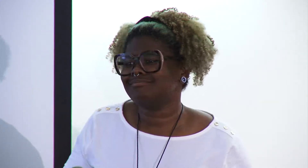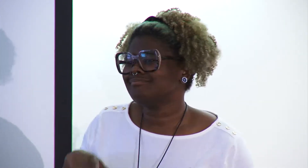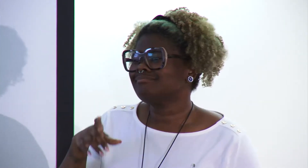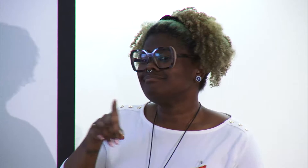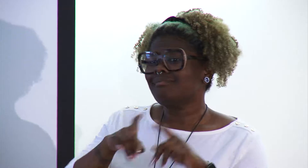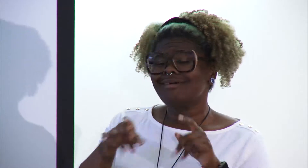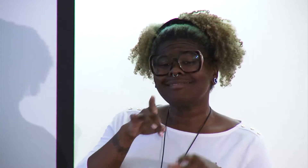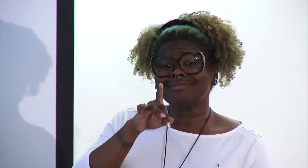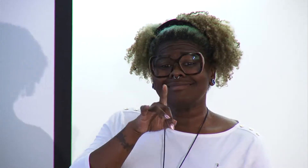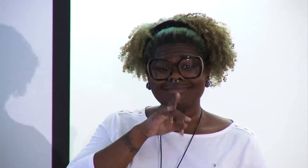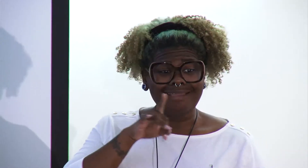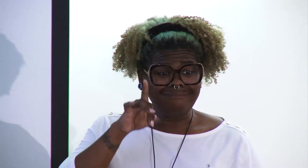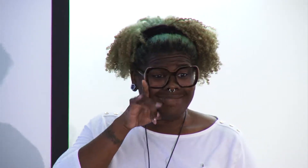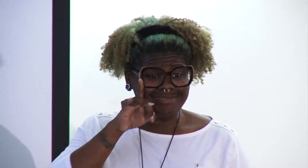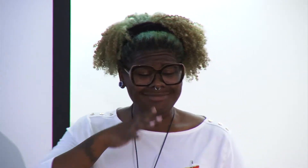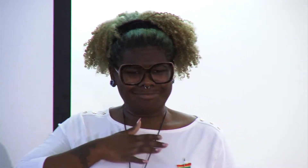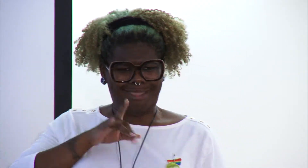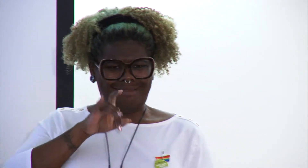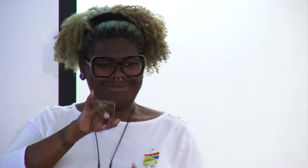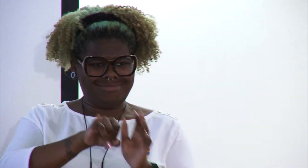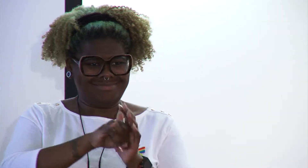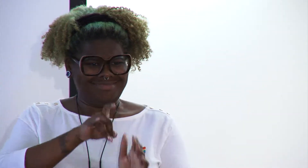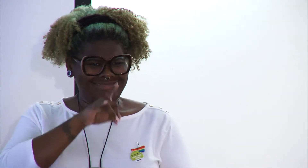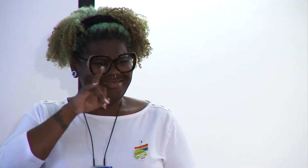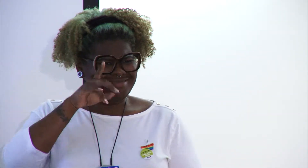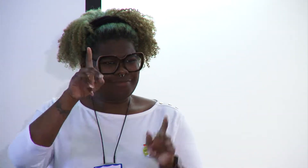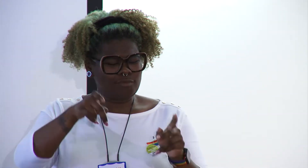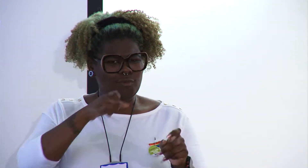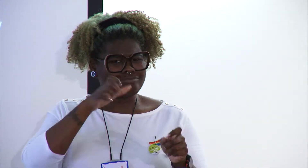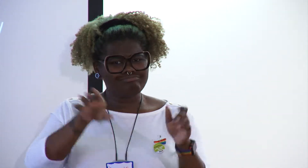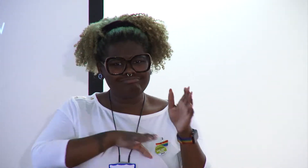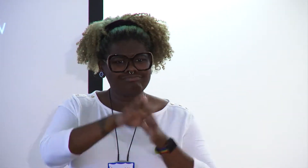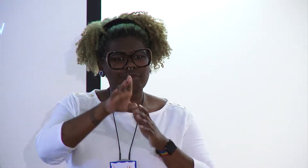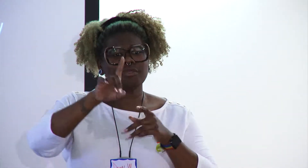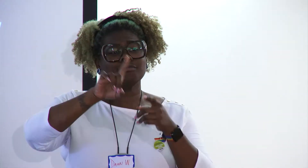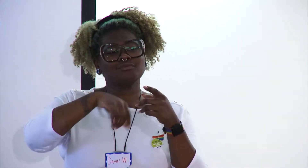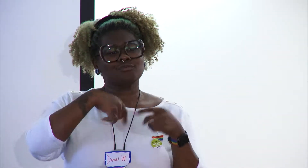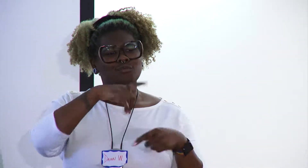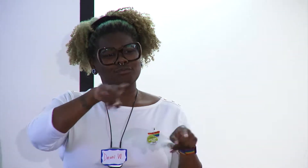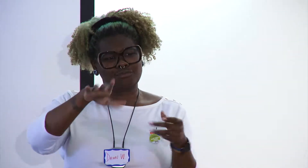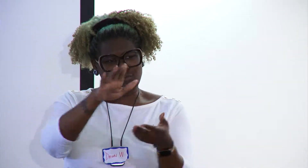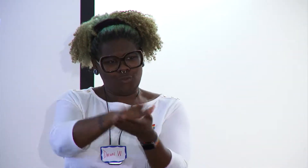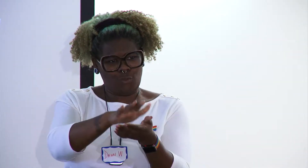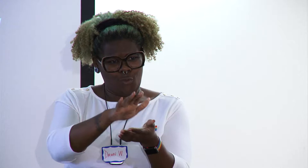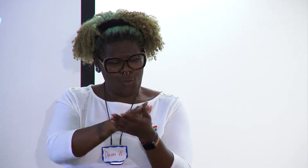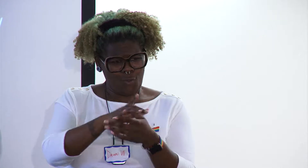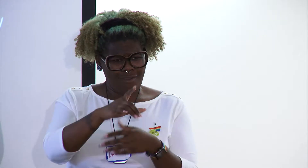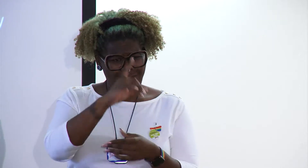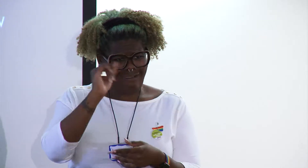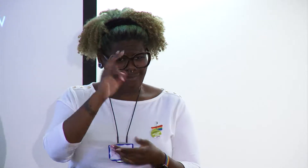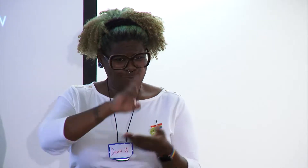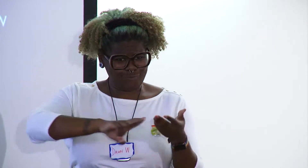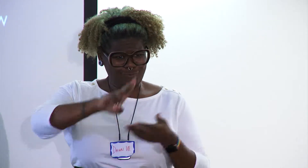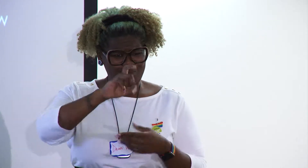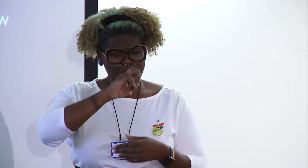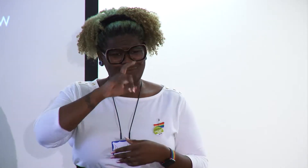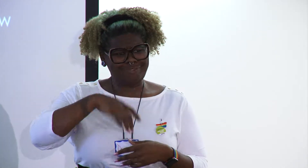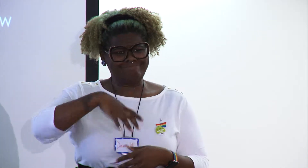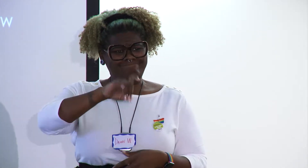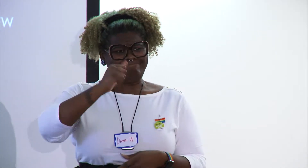people to be self-supporting and self-sufficient. I'm also a deaf individual.